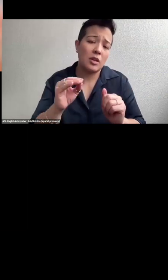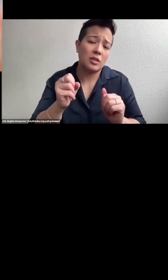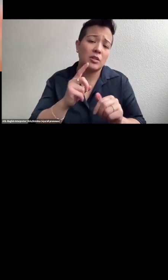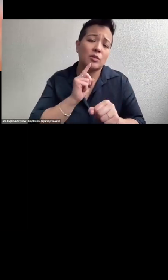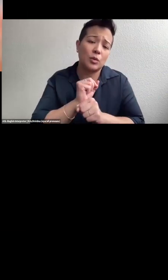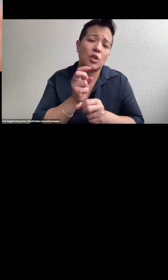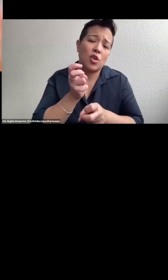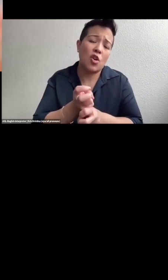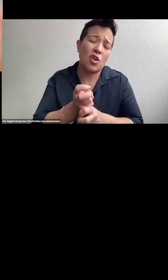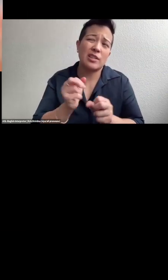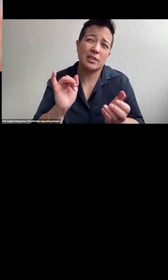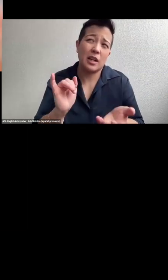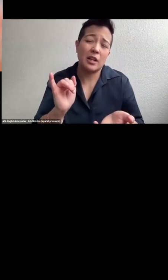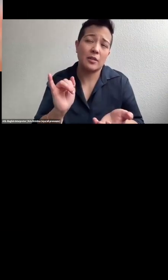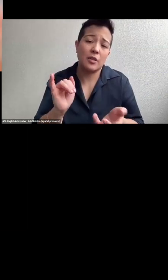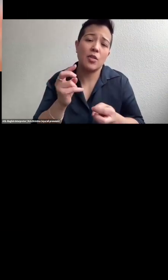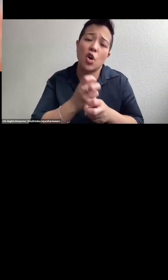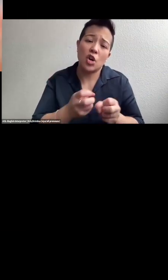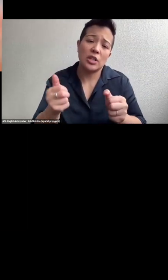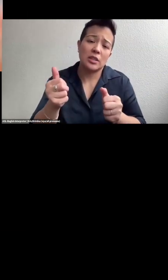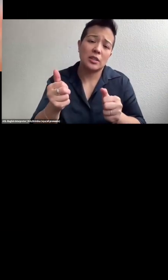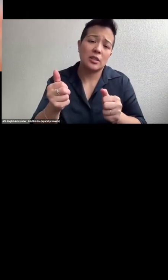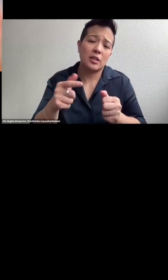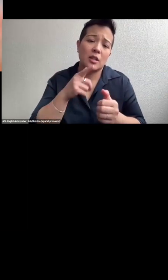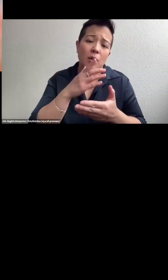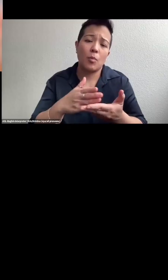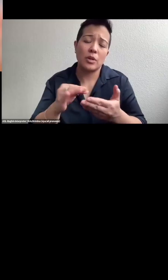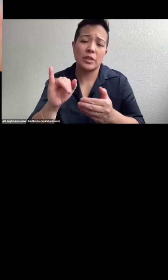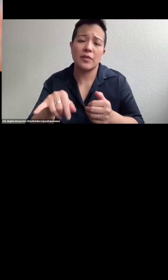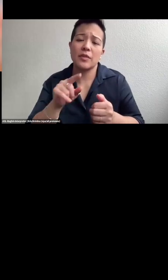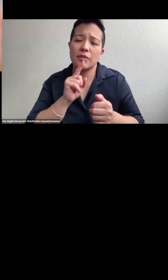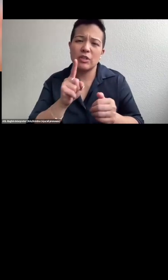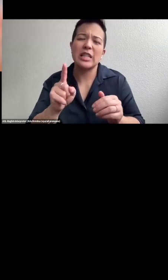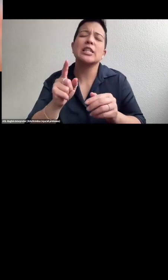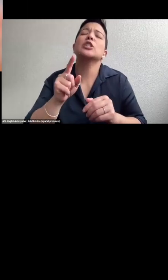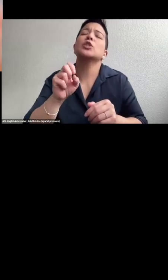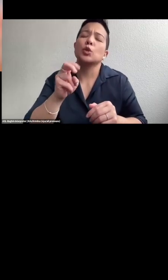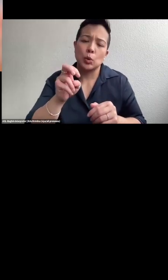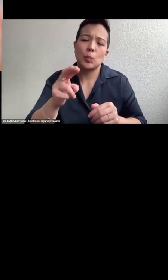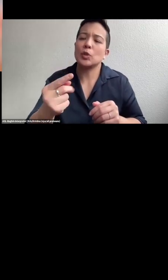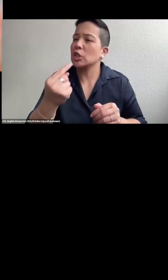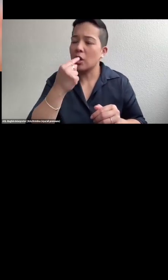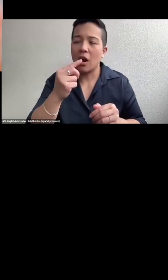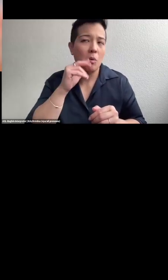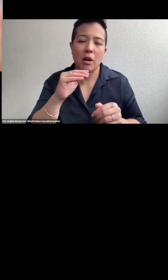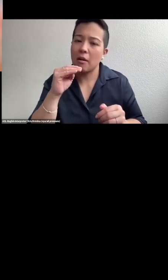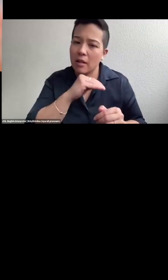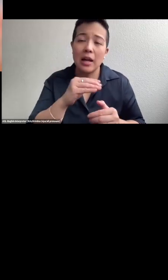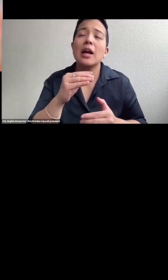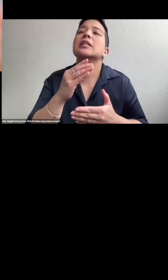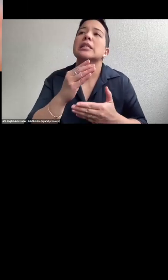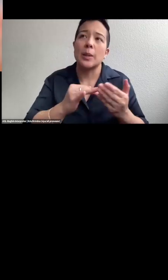it's like the hardest, and there are parts of it that super suck, I'm not gonna lie, some of it sucks. Like